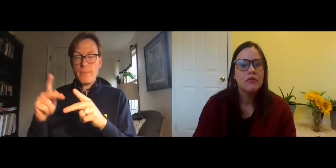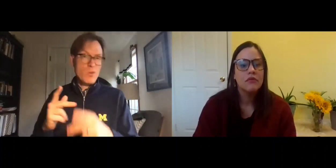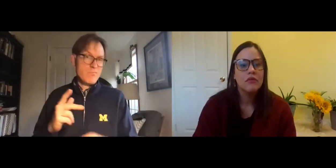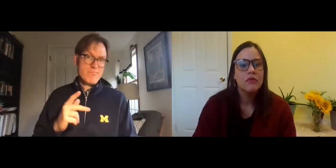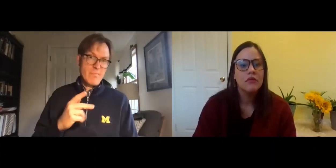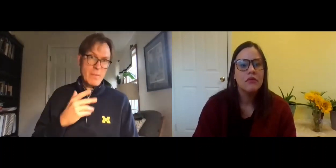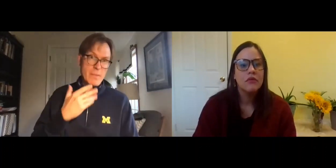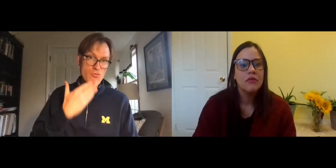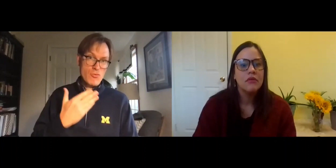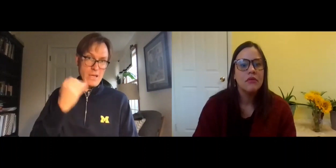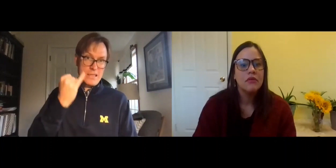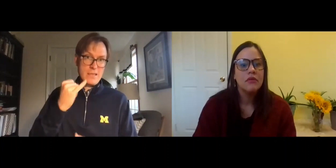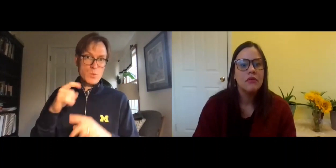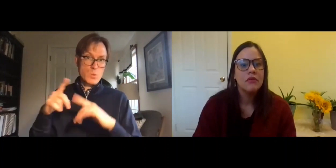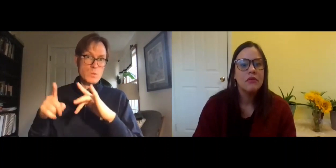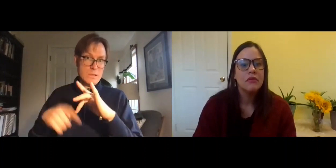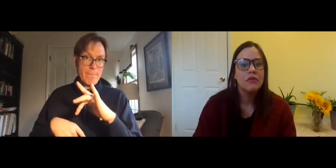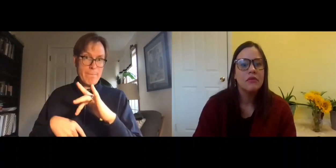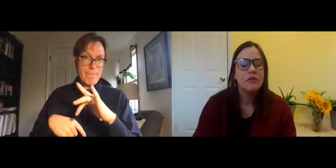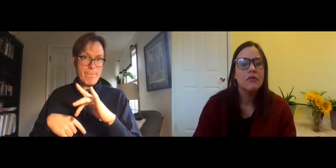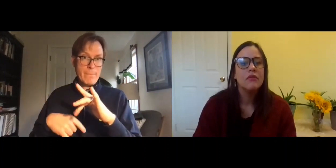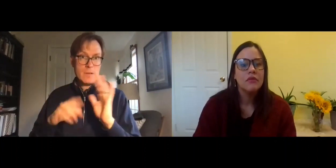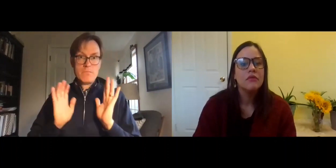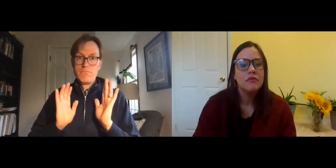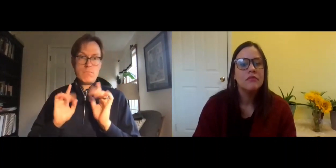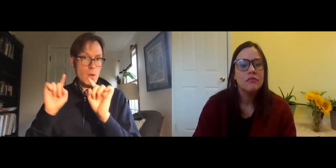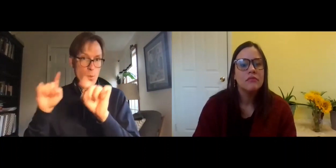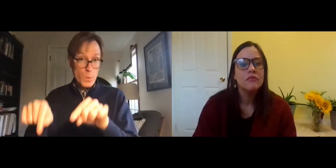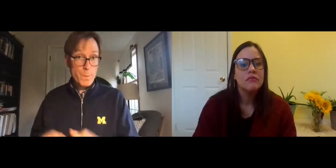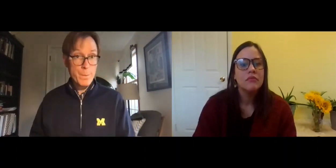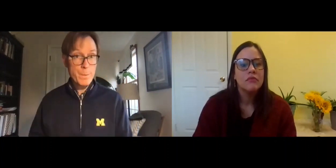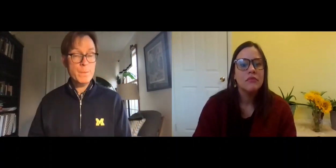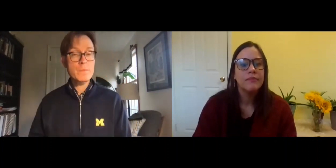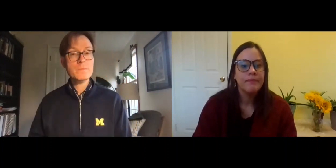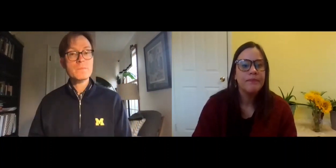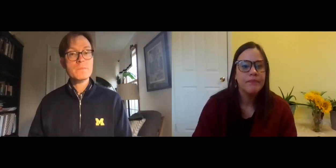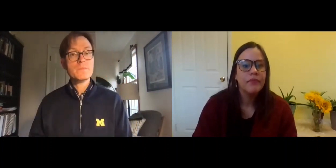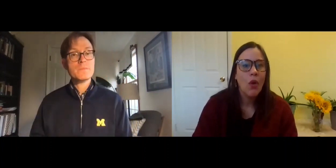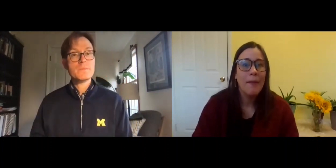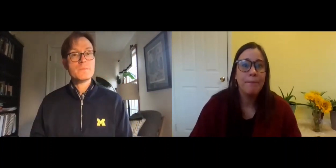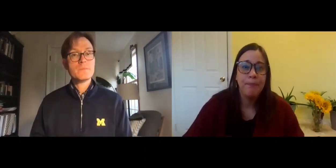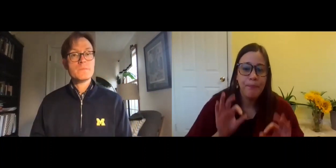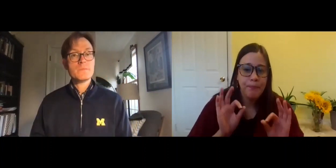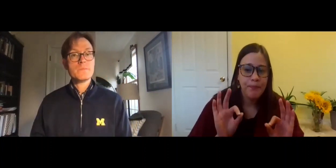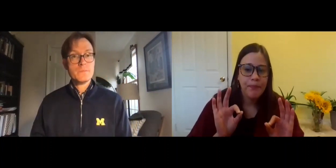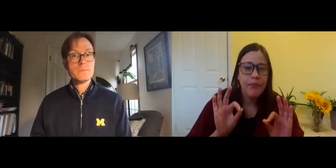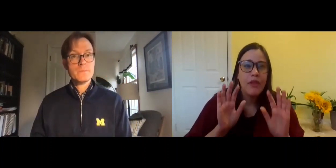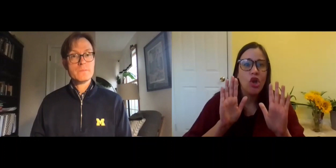And if you know there's going to be a significant number of people there, it's a good idea that